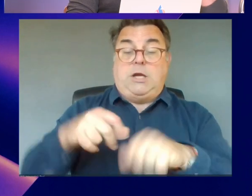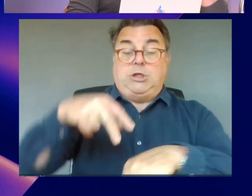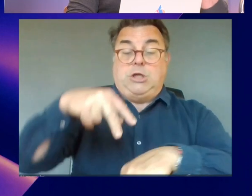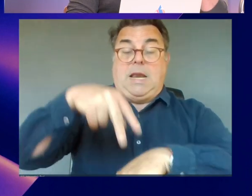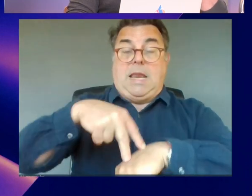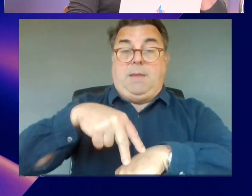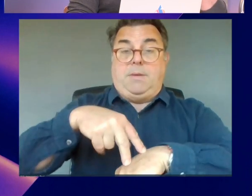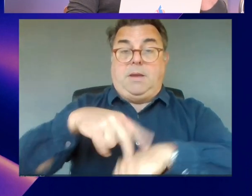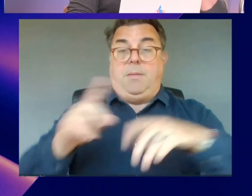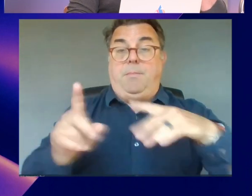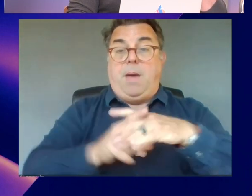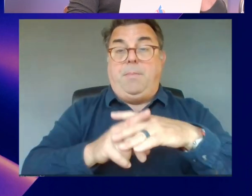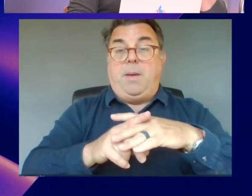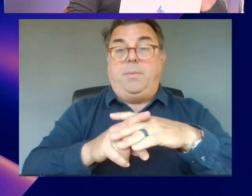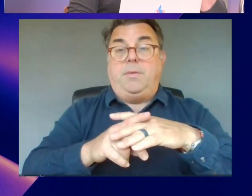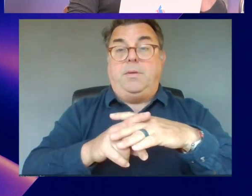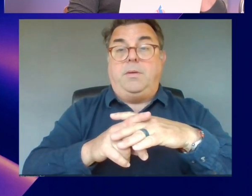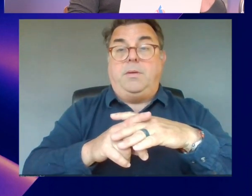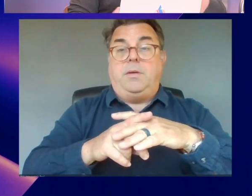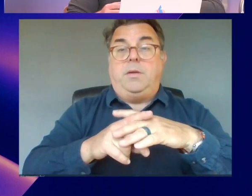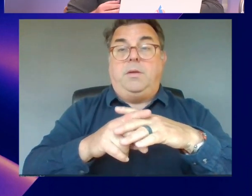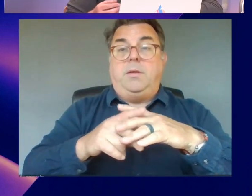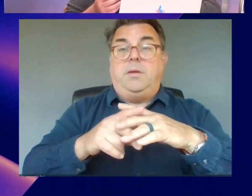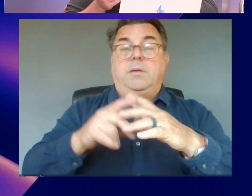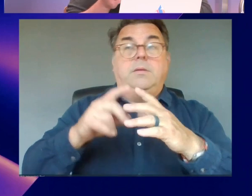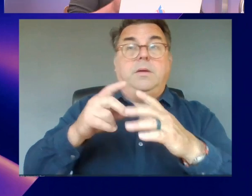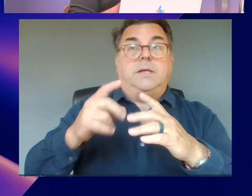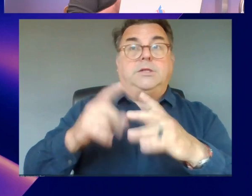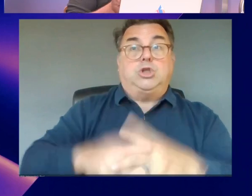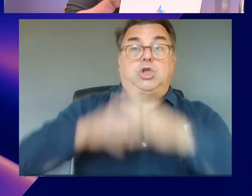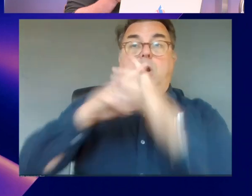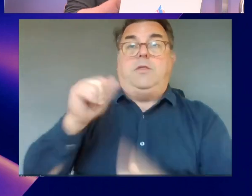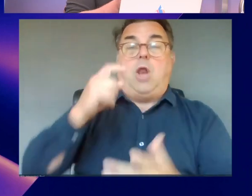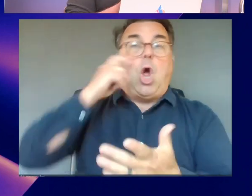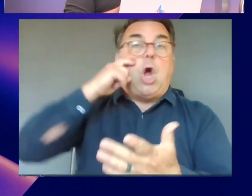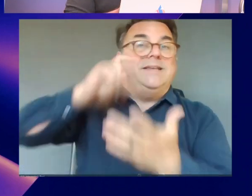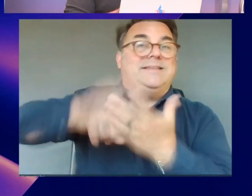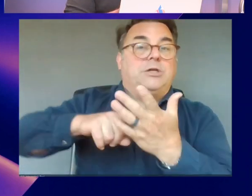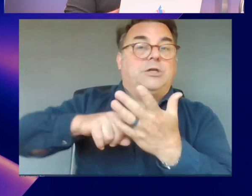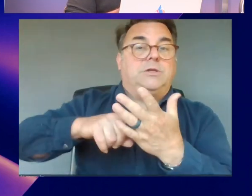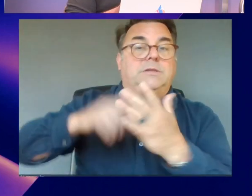it fired off our log anomaly detection model, and it kind of sifts through Cloud Wash logs